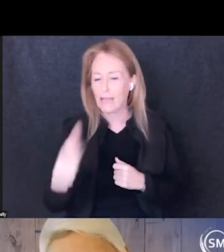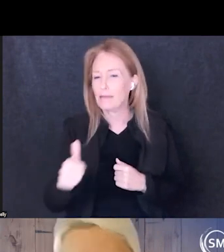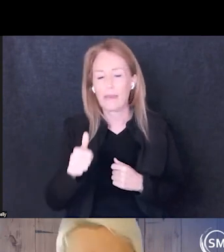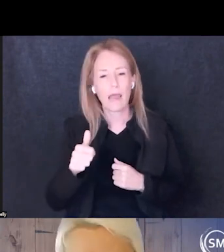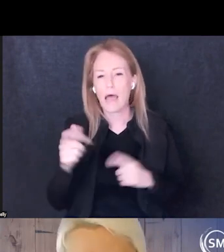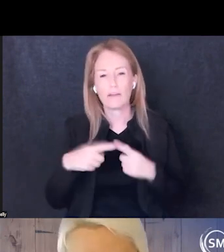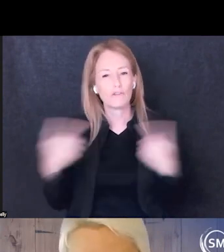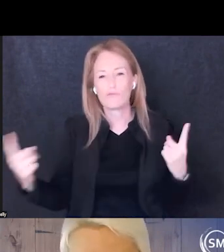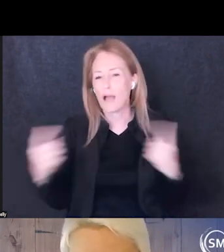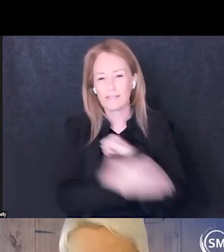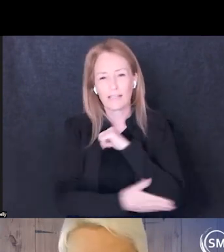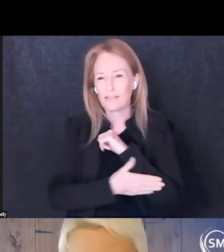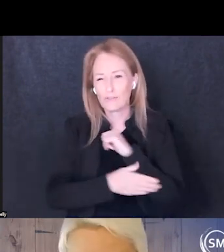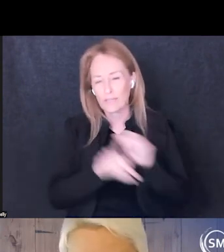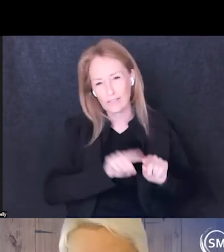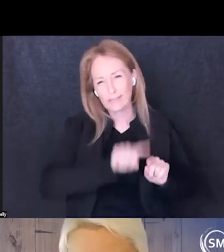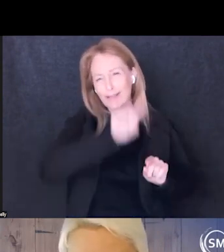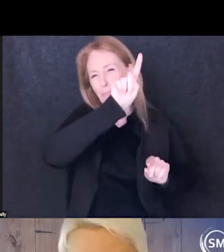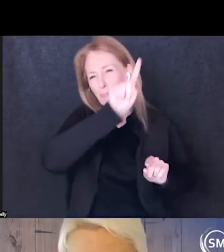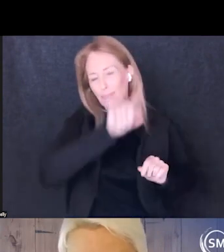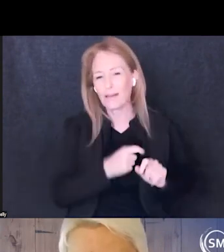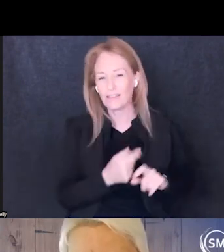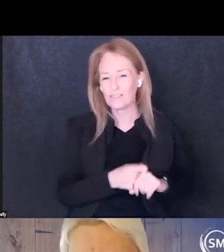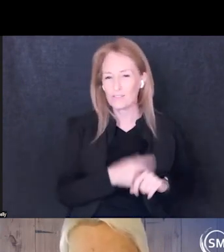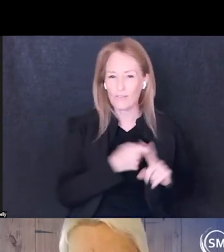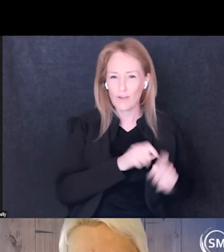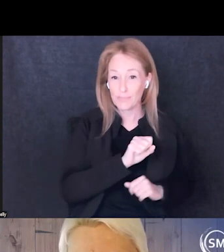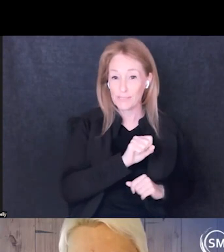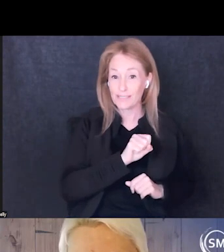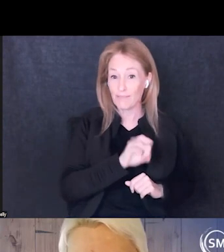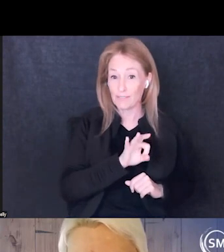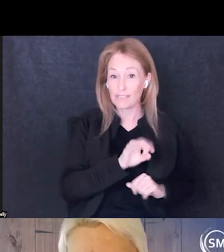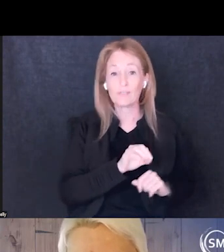I WAS IN SAN FRAN AND NOW I AM IN SEATTLE.